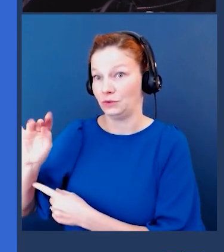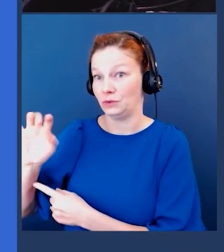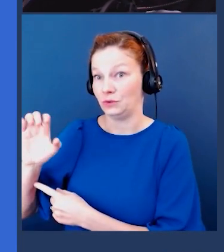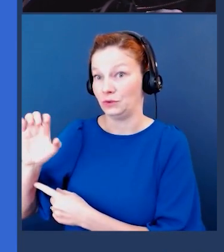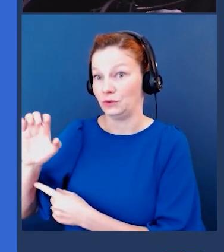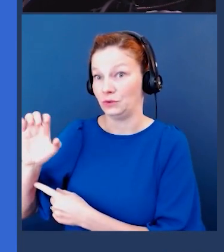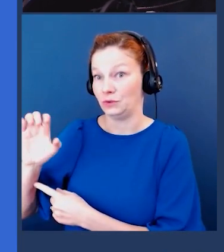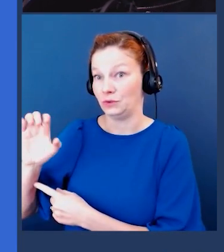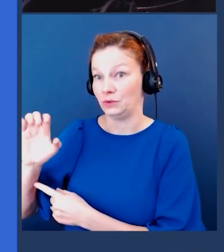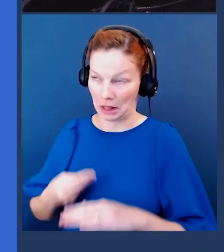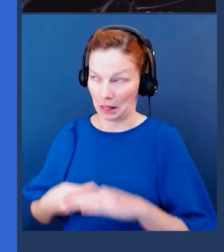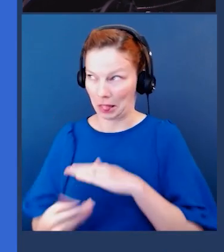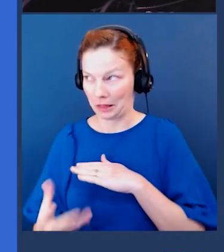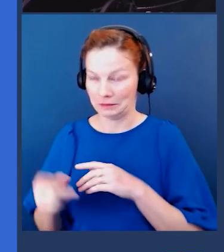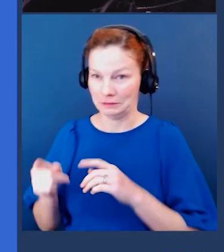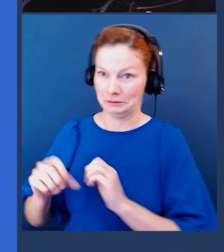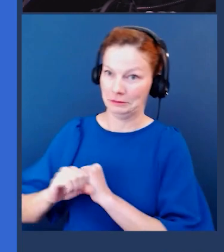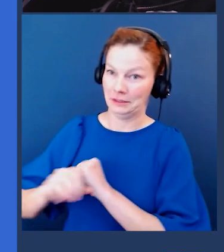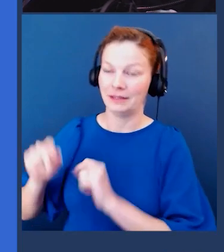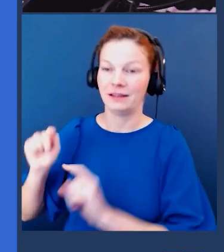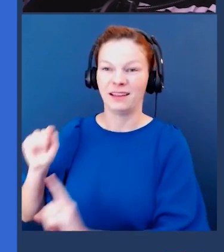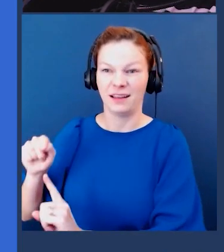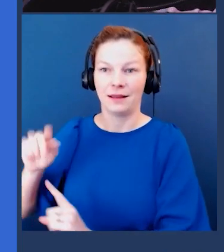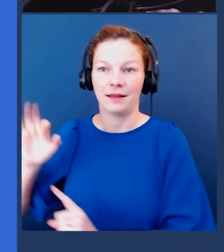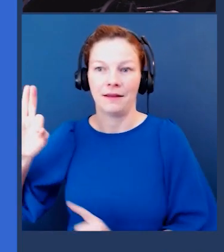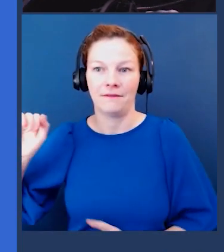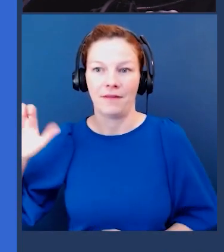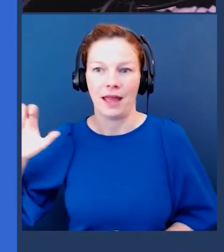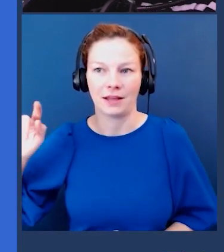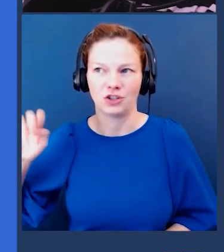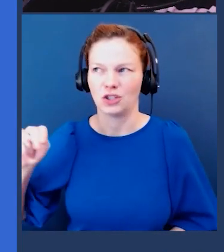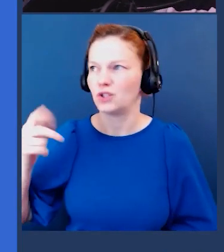but I think we have 21 faction with all XP and progression pat